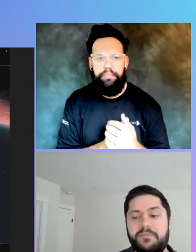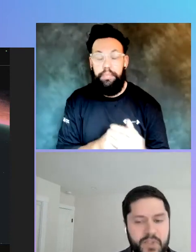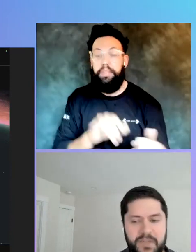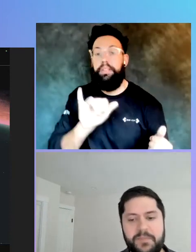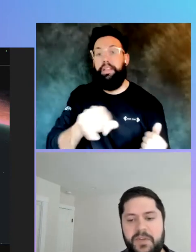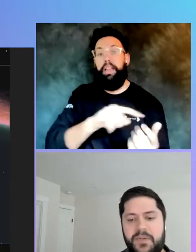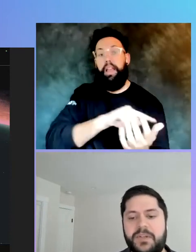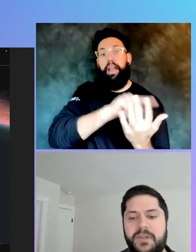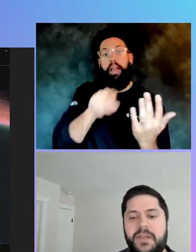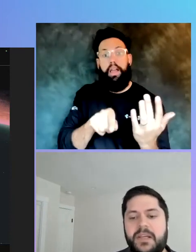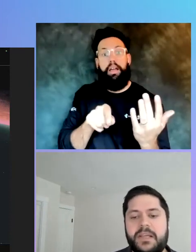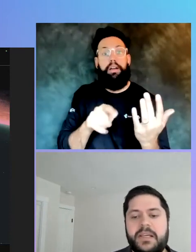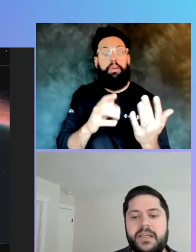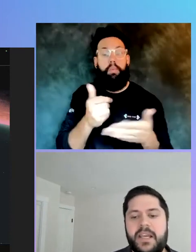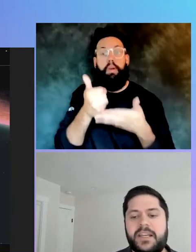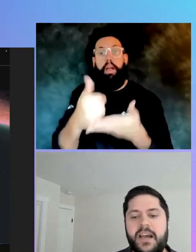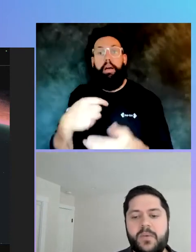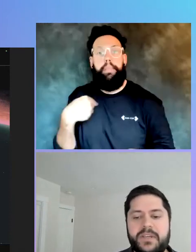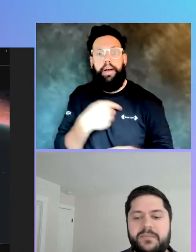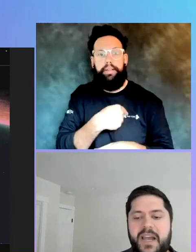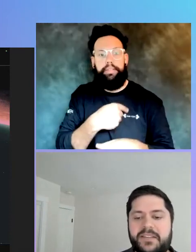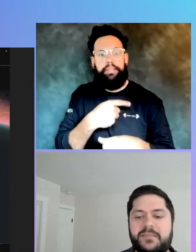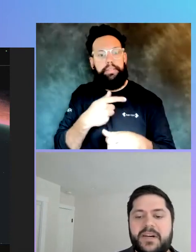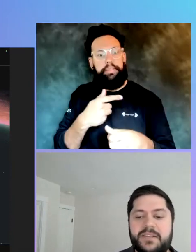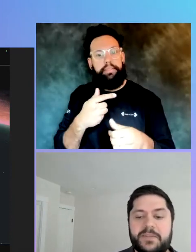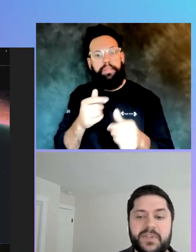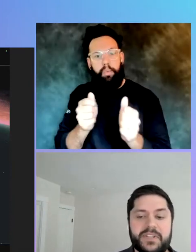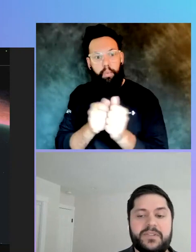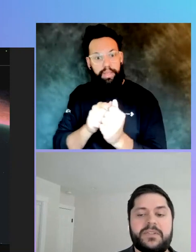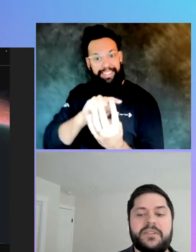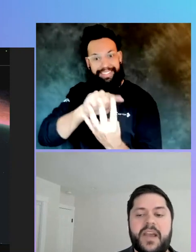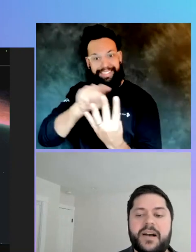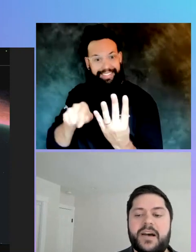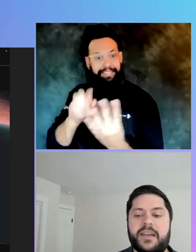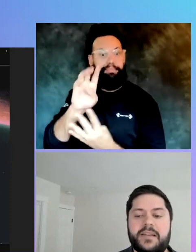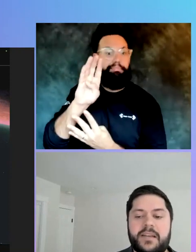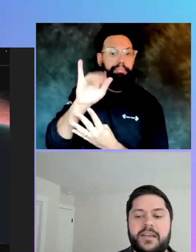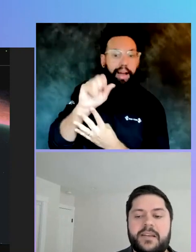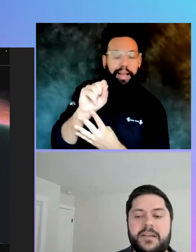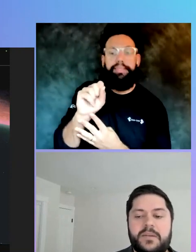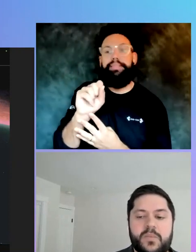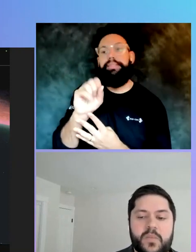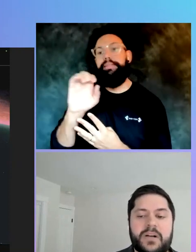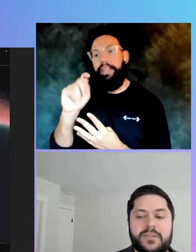and how we can maximize the